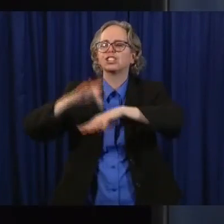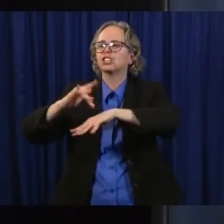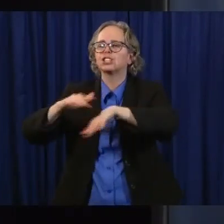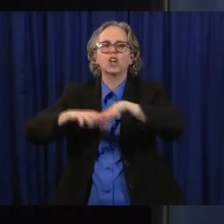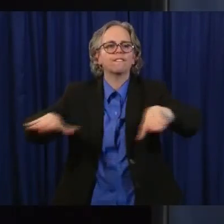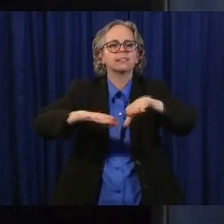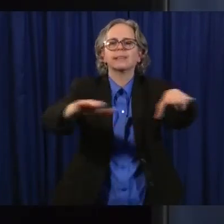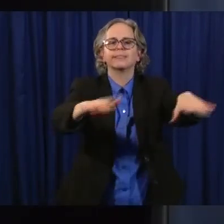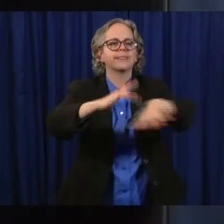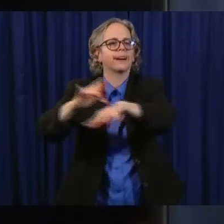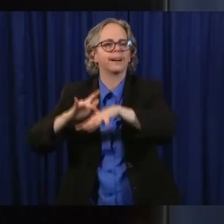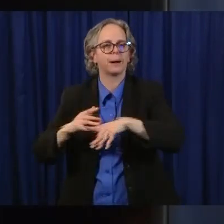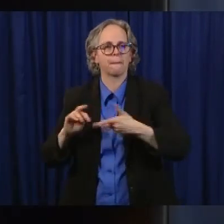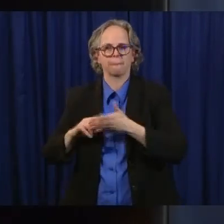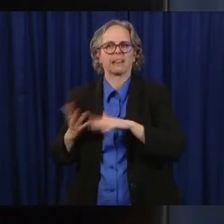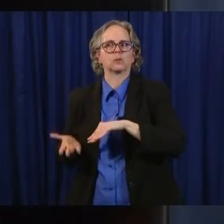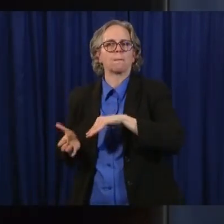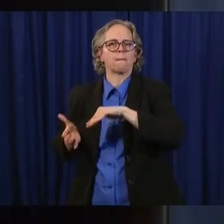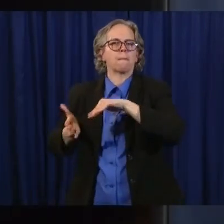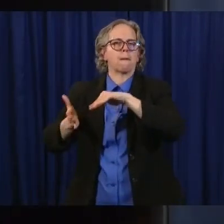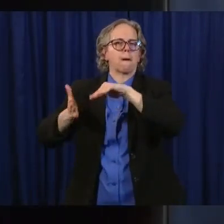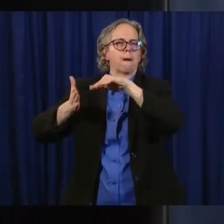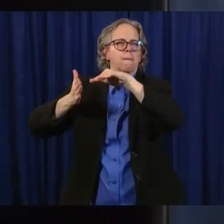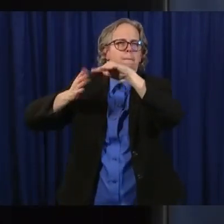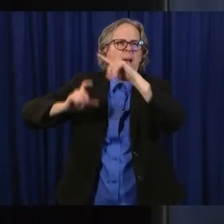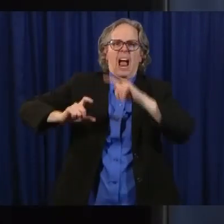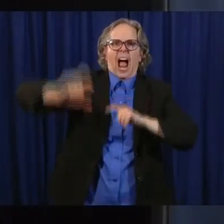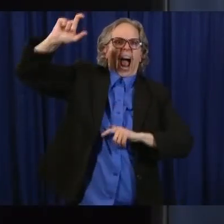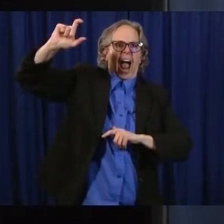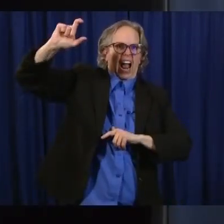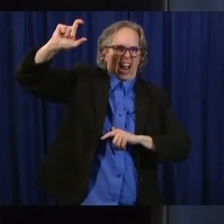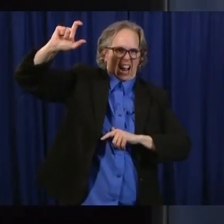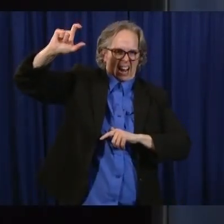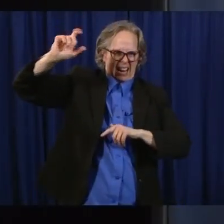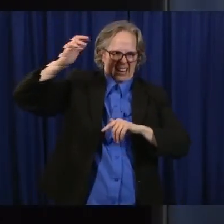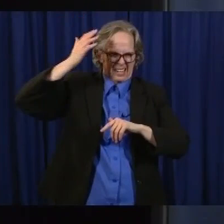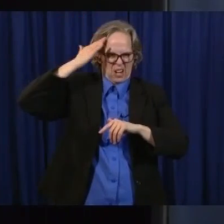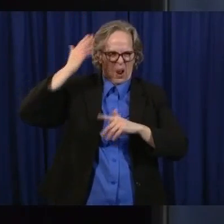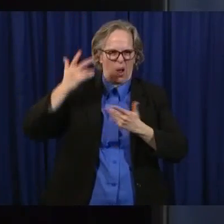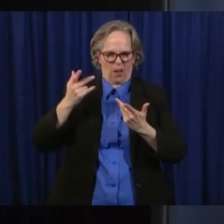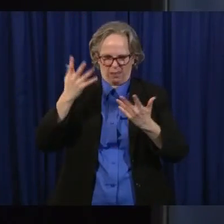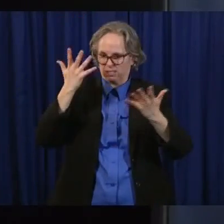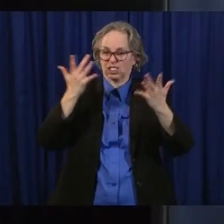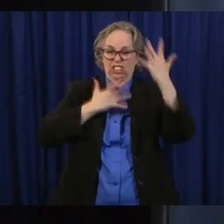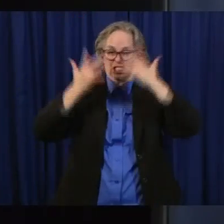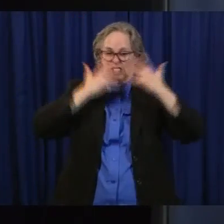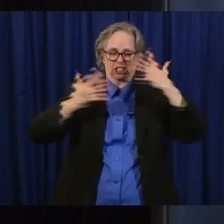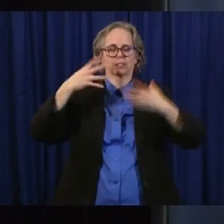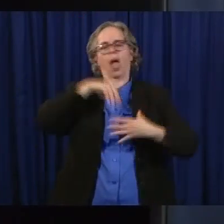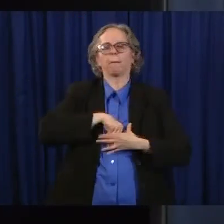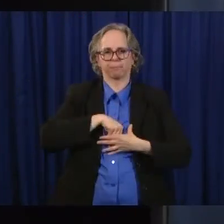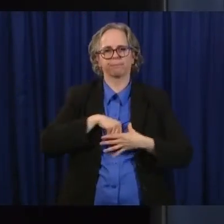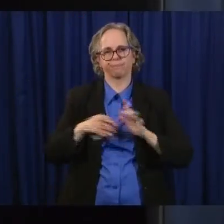AND COMBINED IS, YOU DON'T JUST TOUCH ONE SURFACE IN A GIVEN DAY. YOU TOUCH MULTIPLE SERVICES AND EACH ONE OF THOSE HAS A